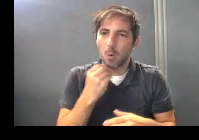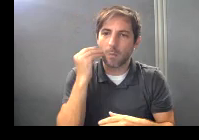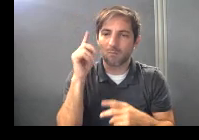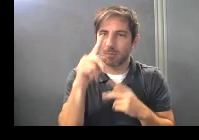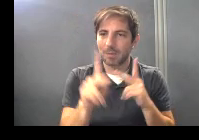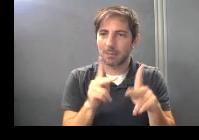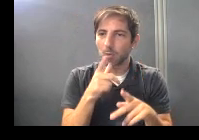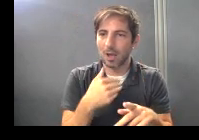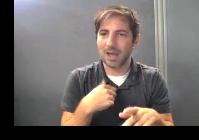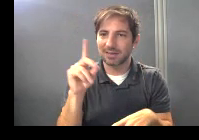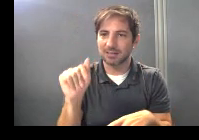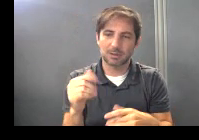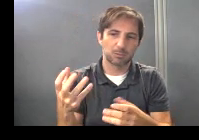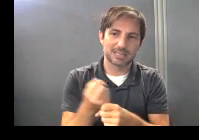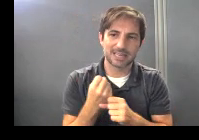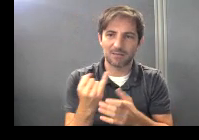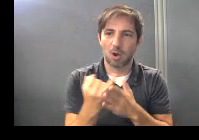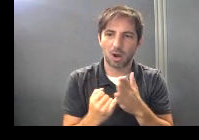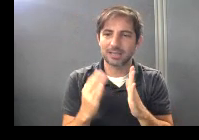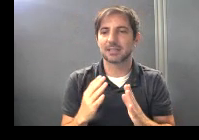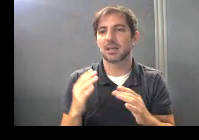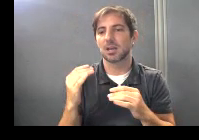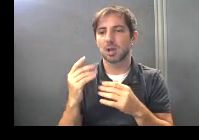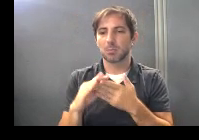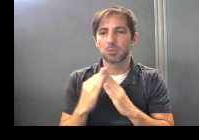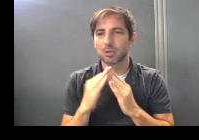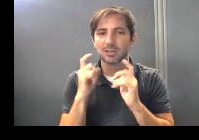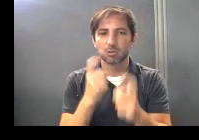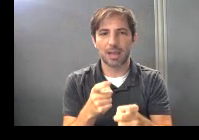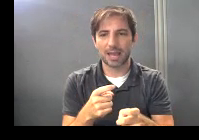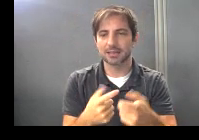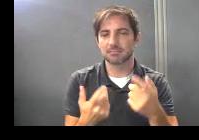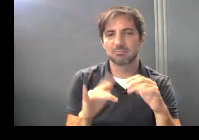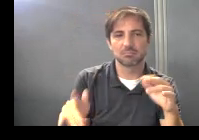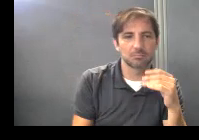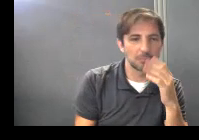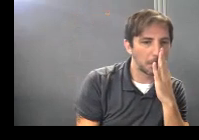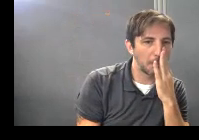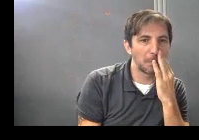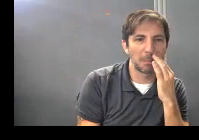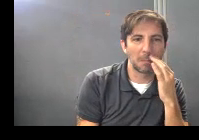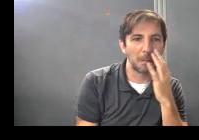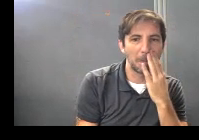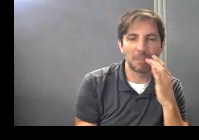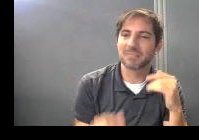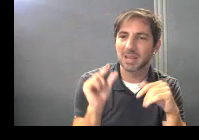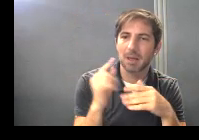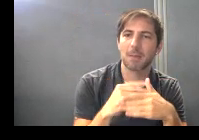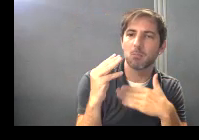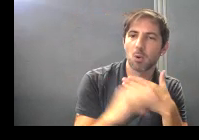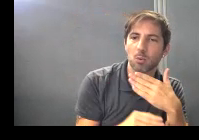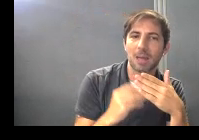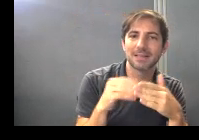AN ARTIST GRANT FROM THE NEA. A BIT ABOUT PROGRAM ACCESSIBILITY AND EFFECTIVE